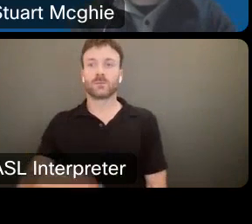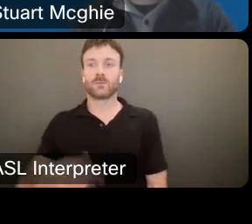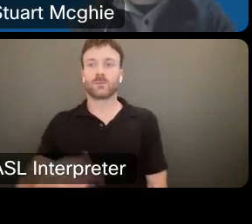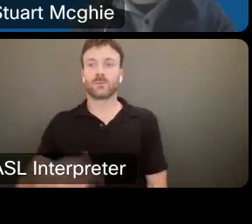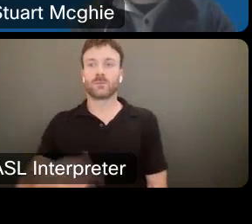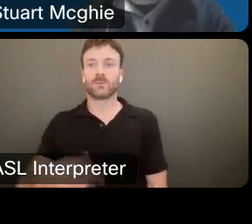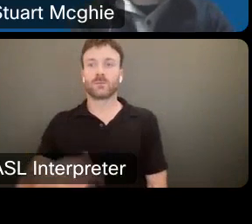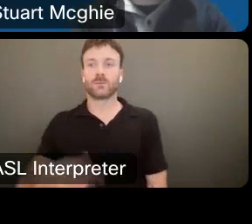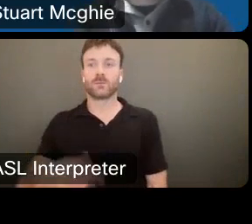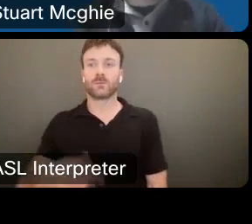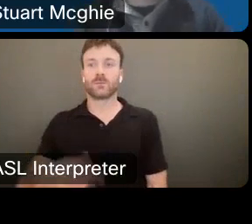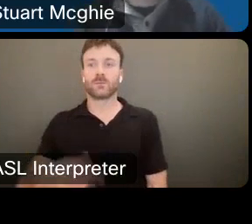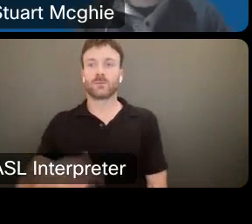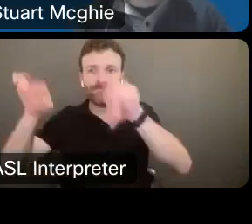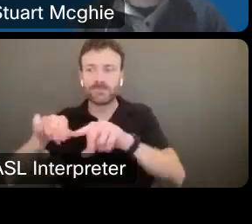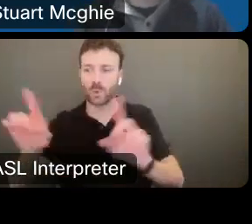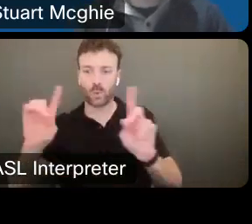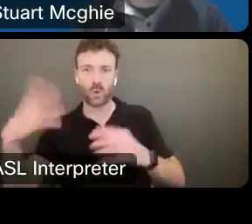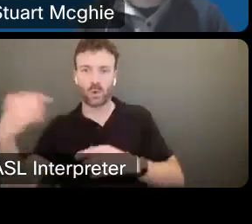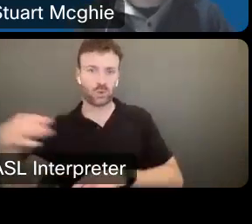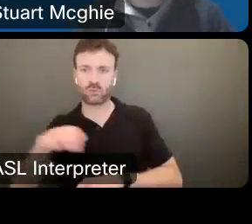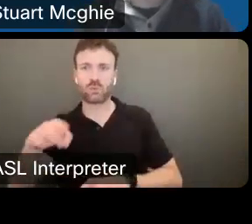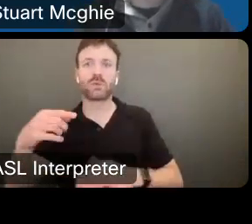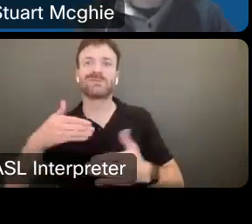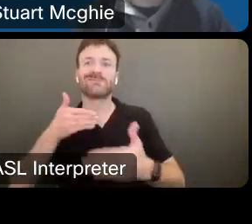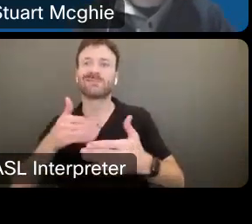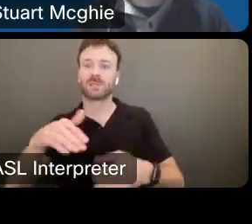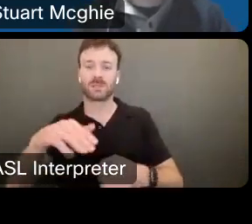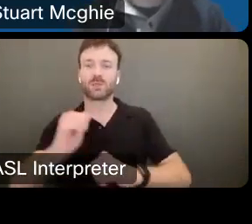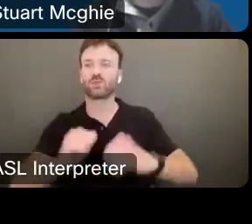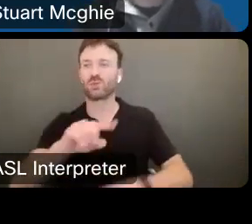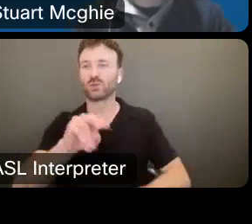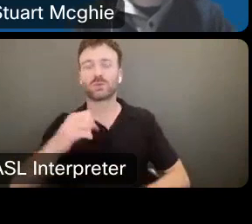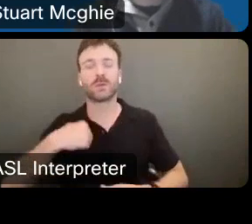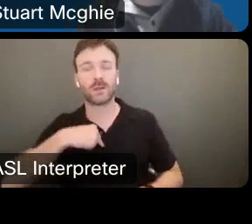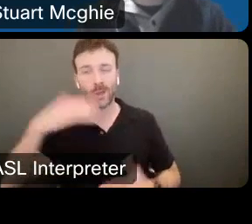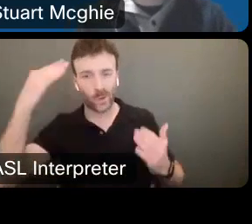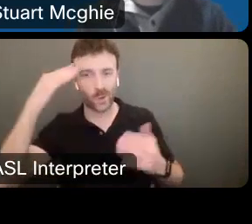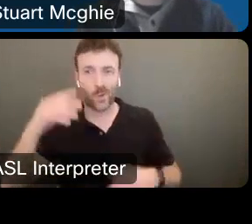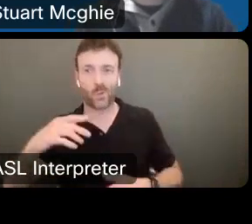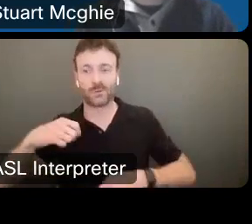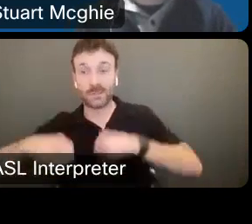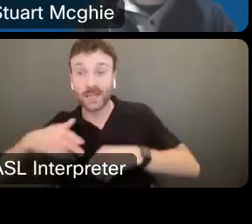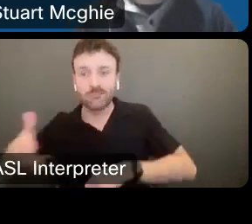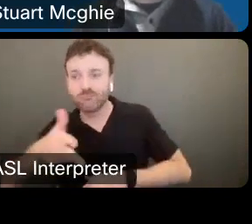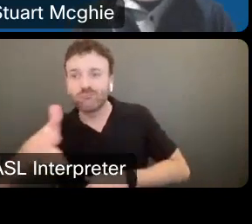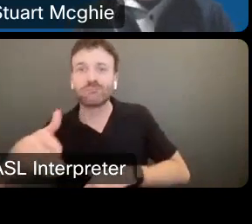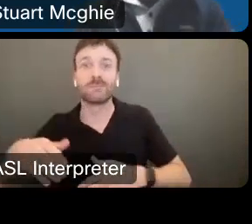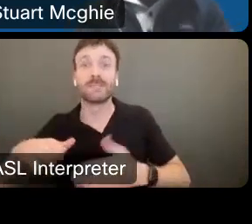Everyone on this call knows what it's like to walk around or to get around the city to cycle through the city. It's getting almost near impossible.